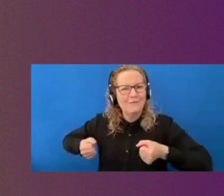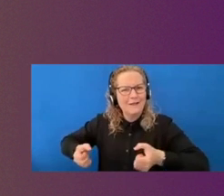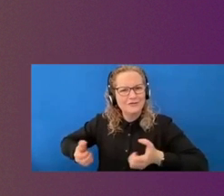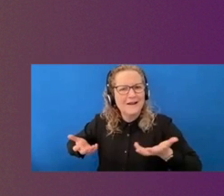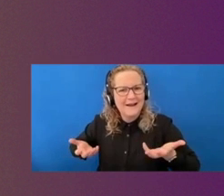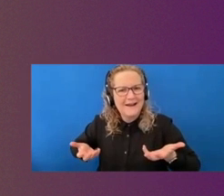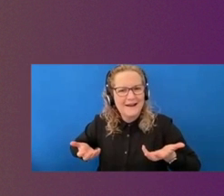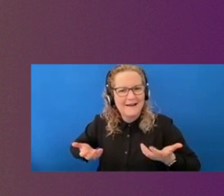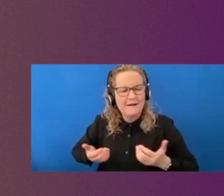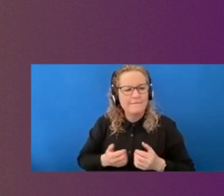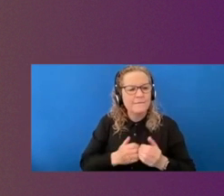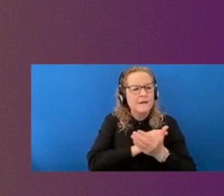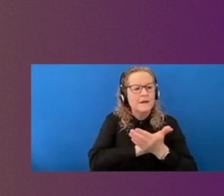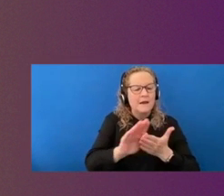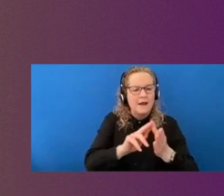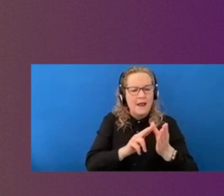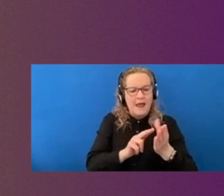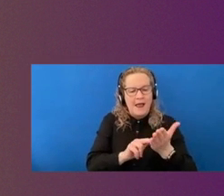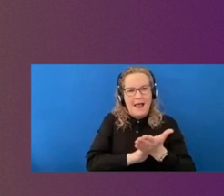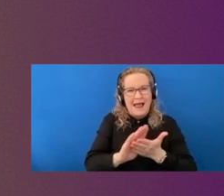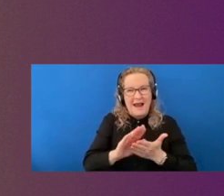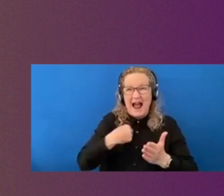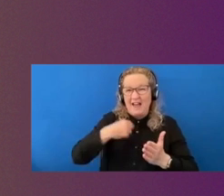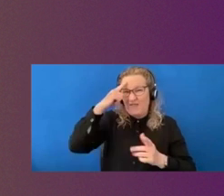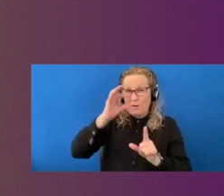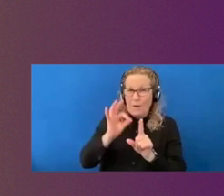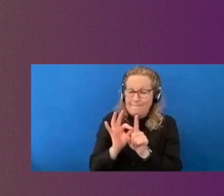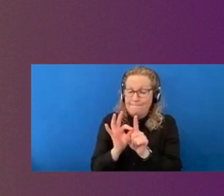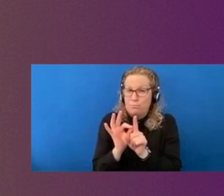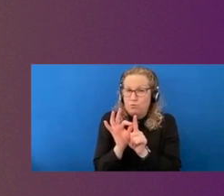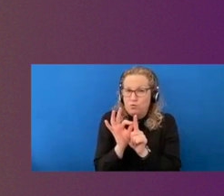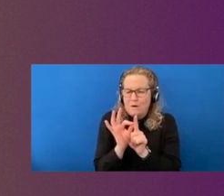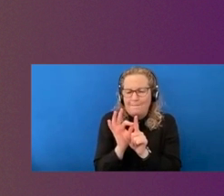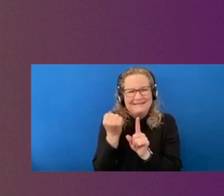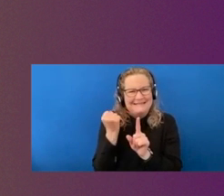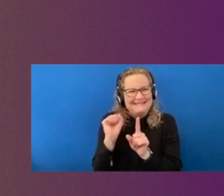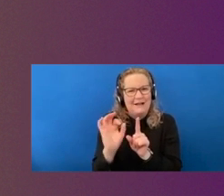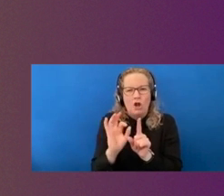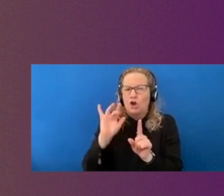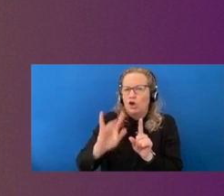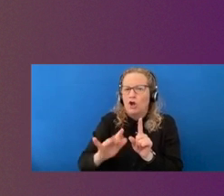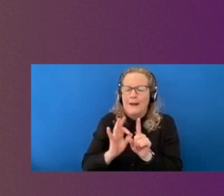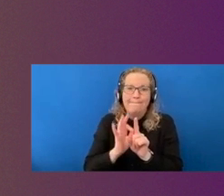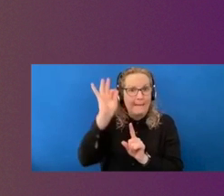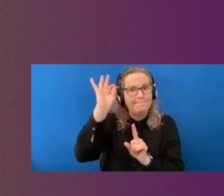to go so now i'm gonna kind of do a quick whip around q a we have some